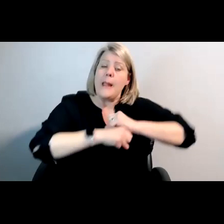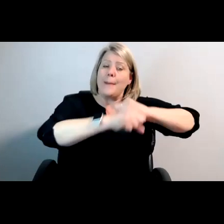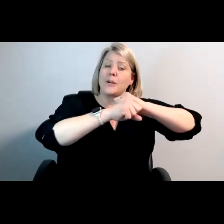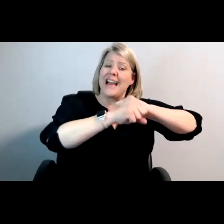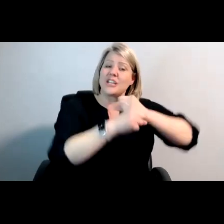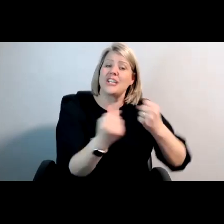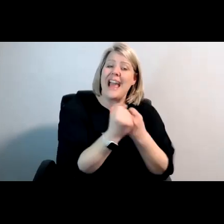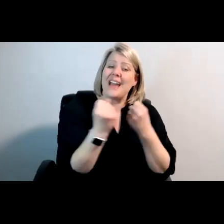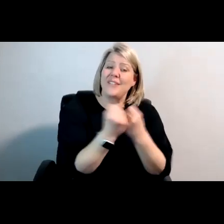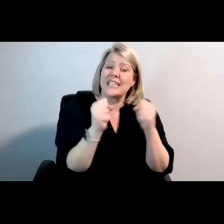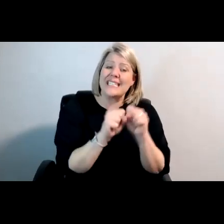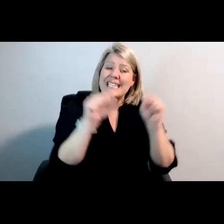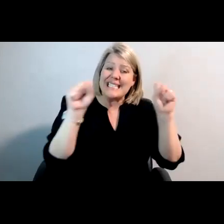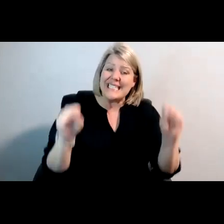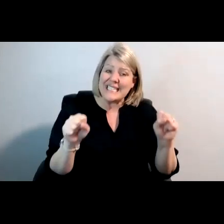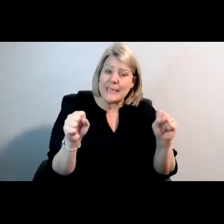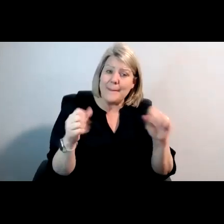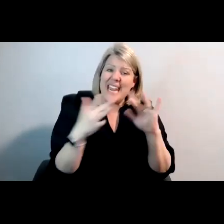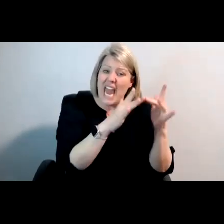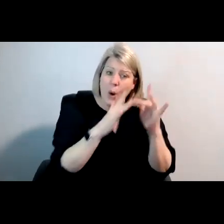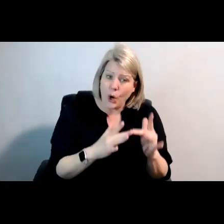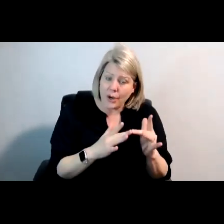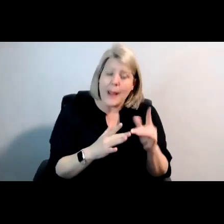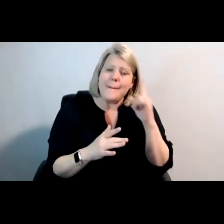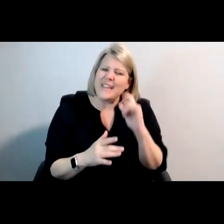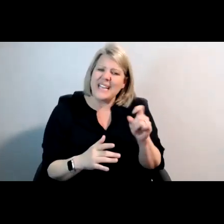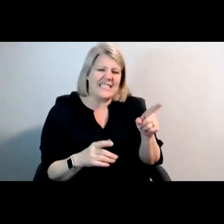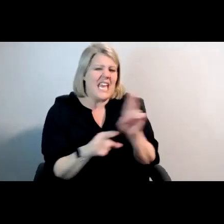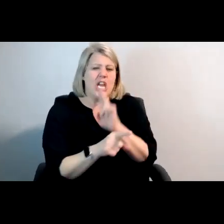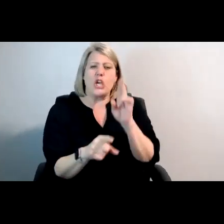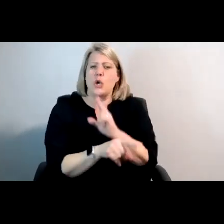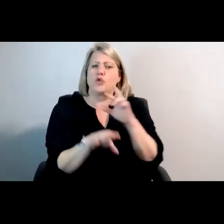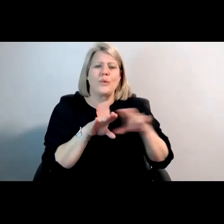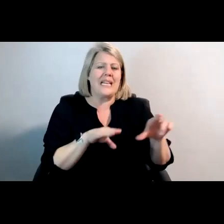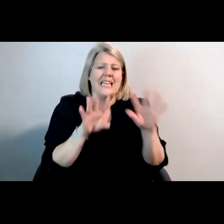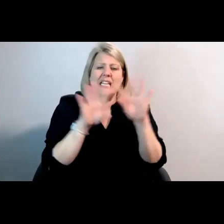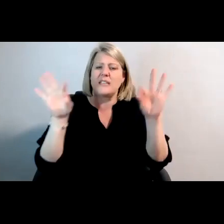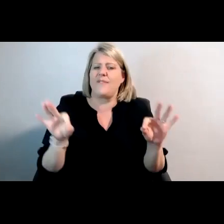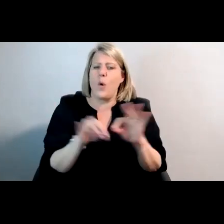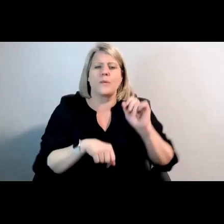can be a very useful tool there because they use release forms all the time. And so they know what their current law is.